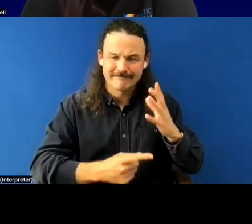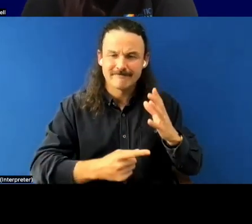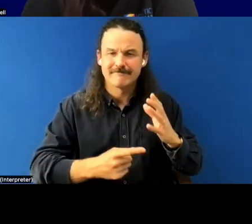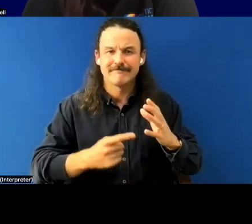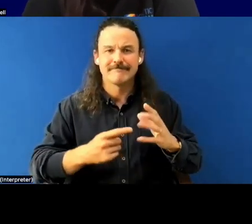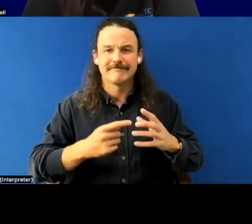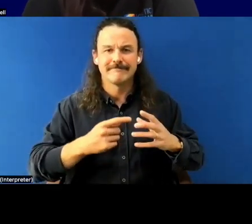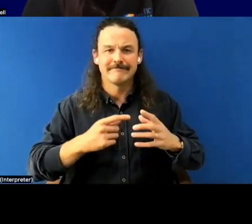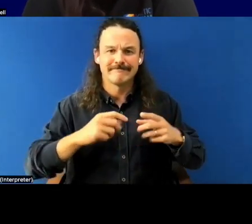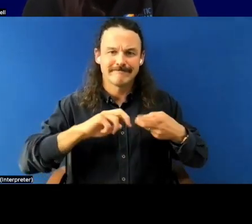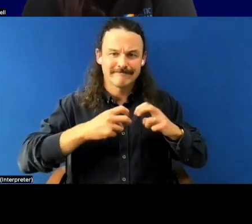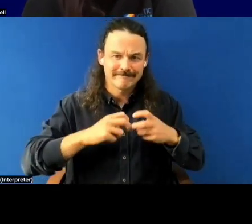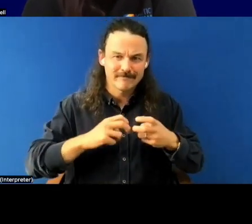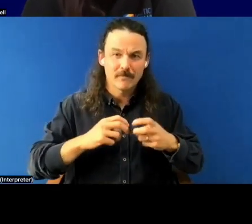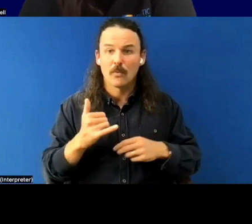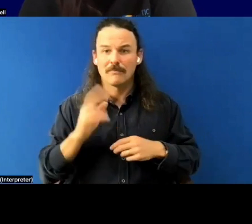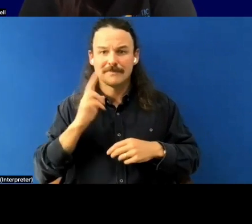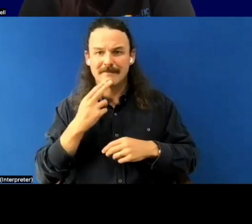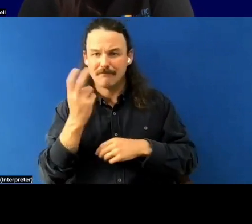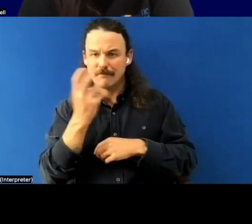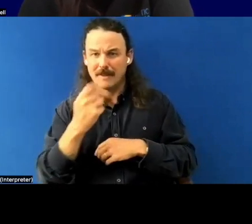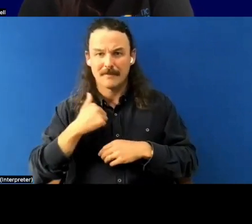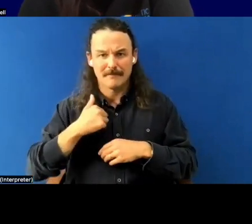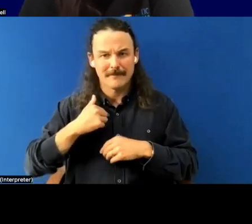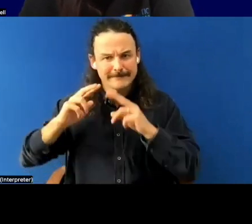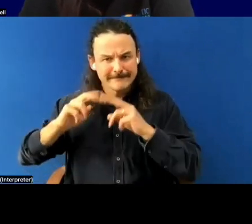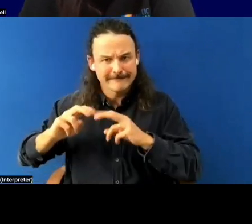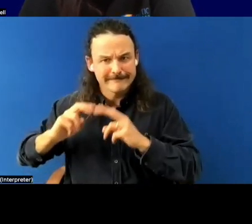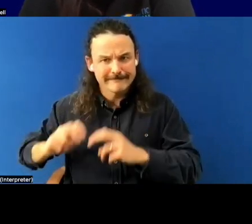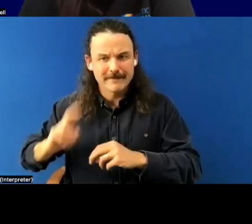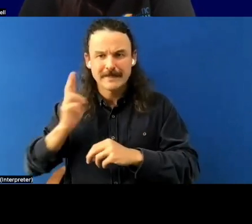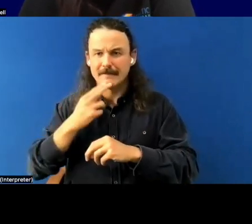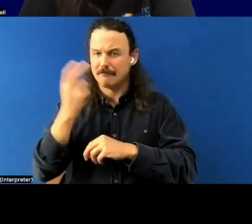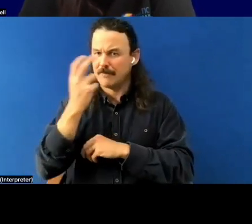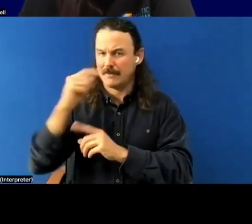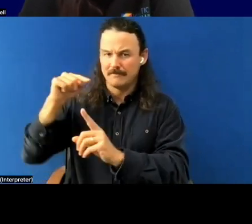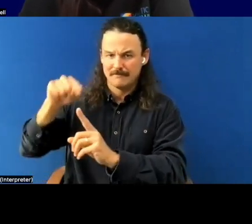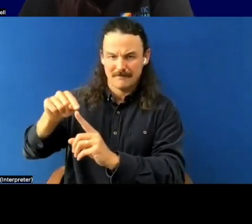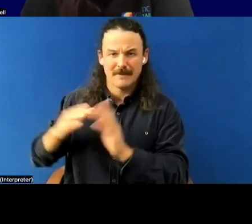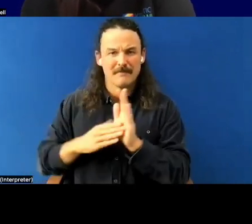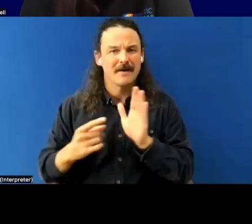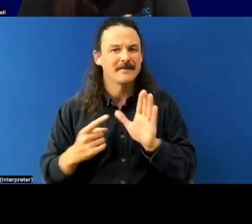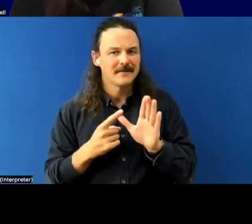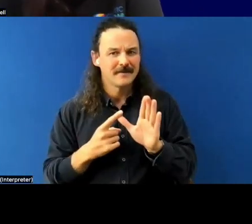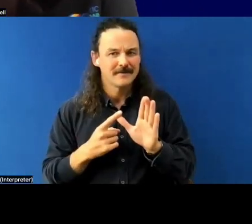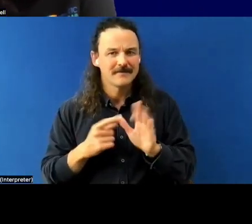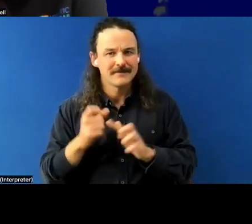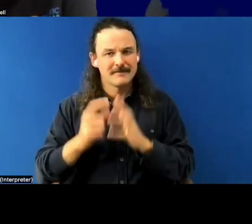studies into deafblindness and hold a Master of Disability Studies in Sensory Disability.